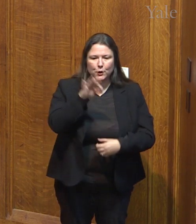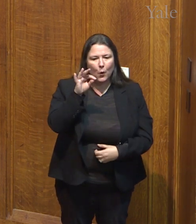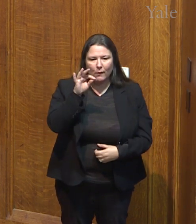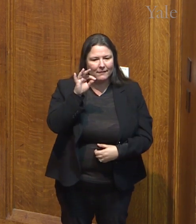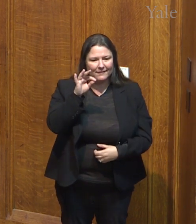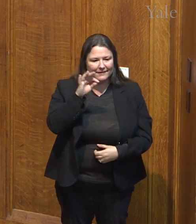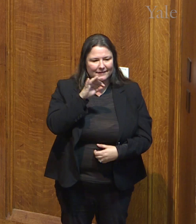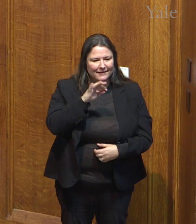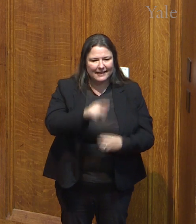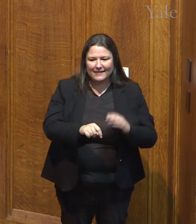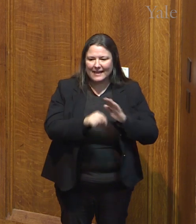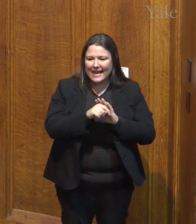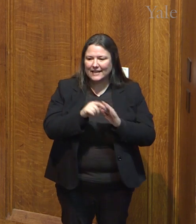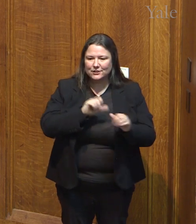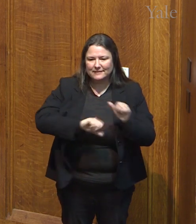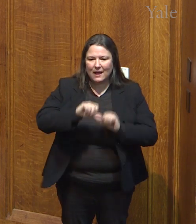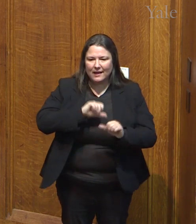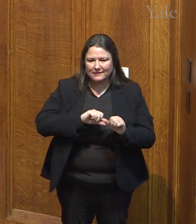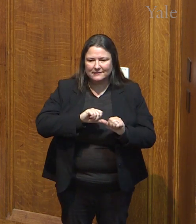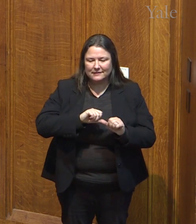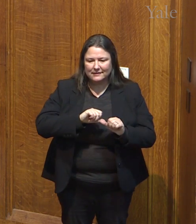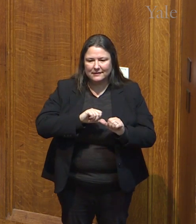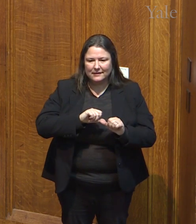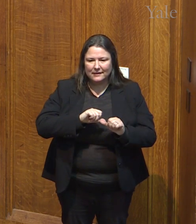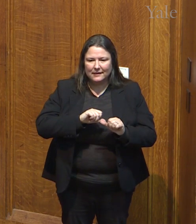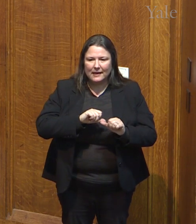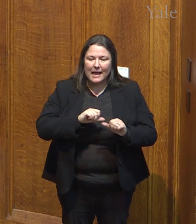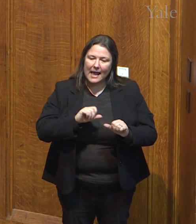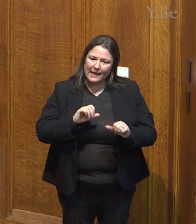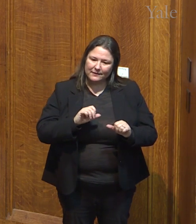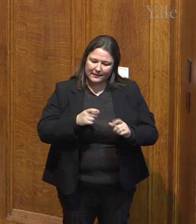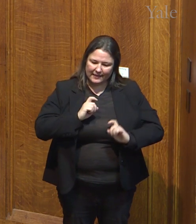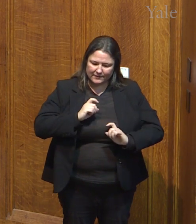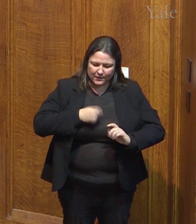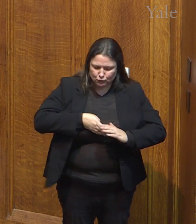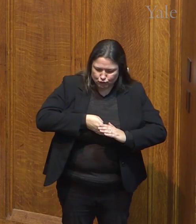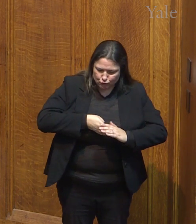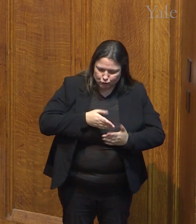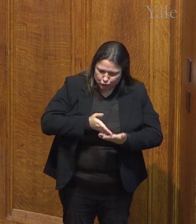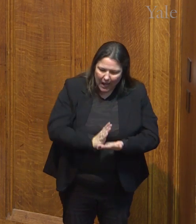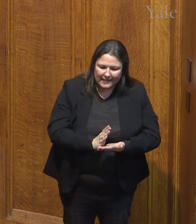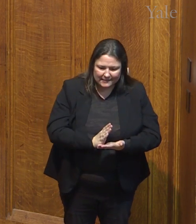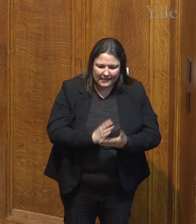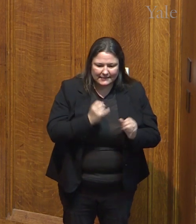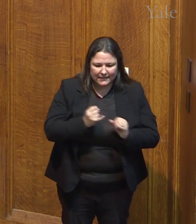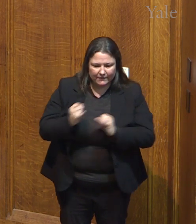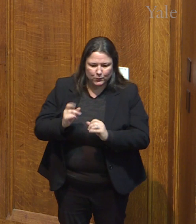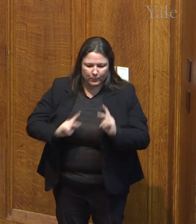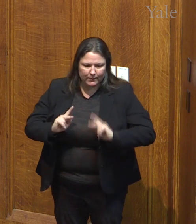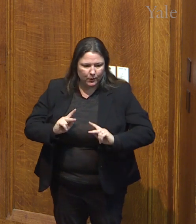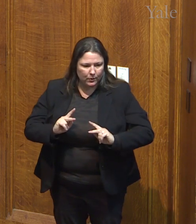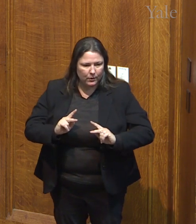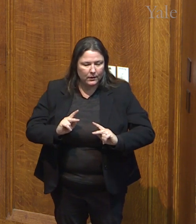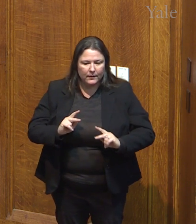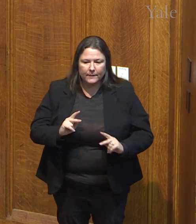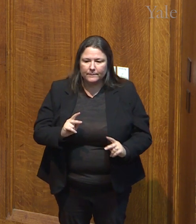of science and to underpin our rights as individuals. Whether that soul can best be expressed and understood